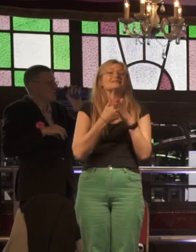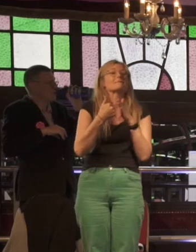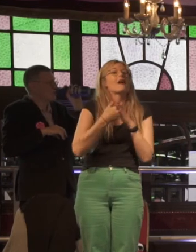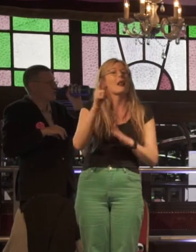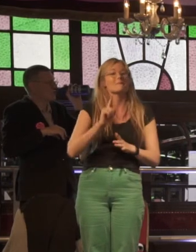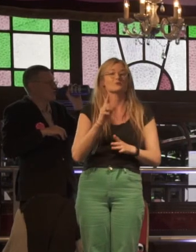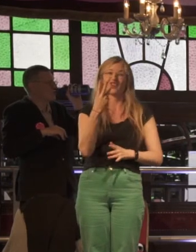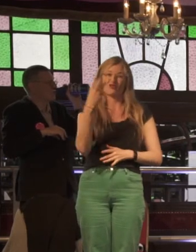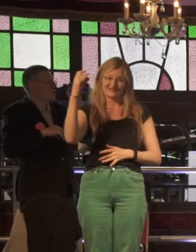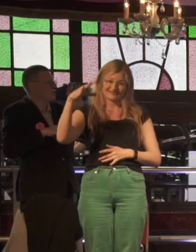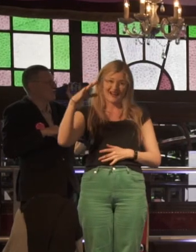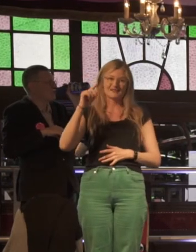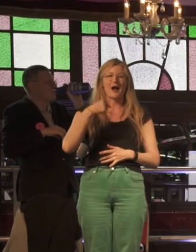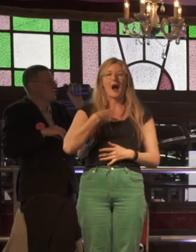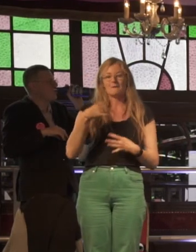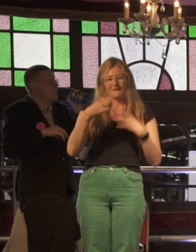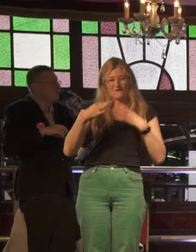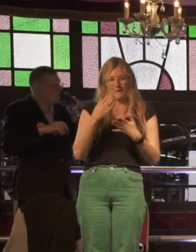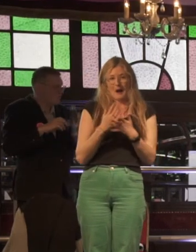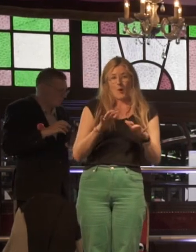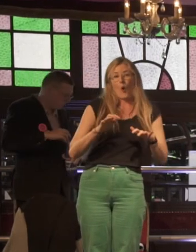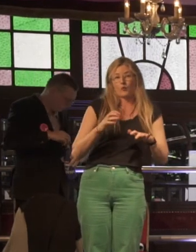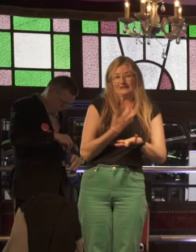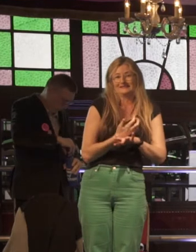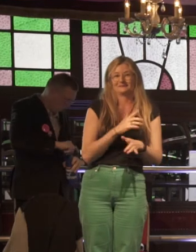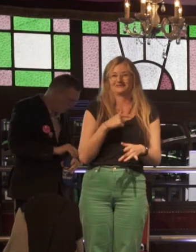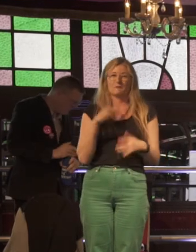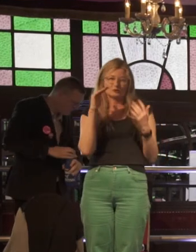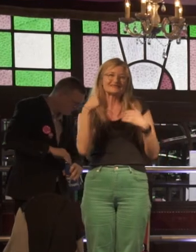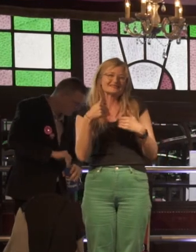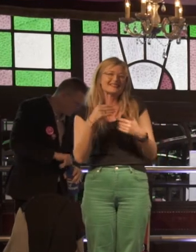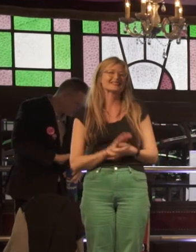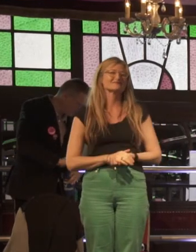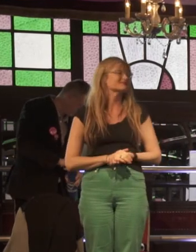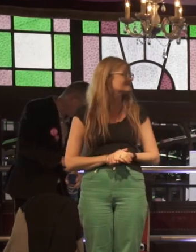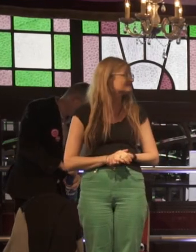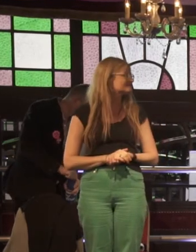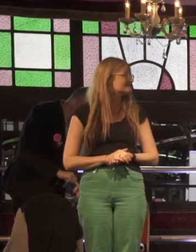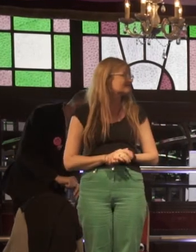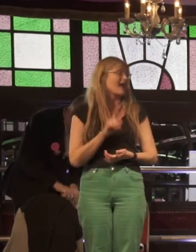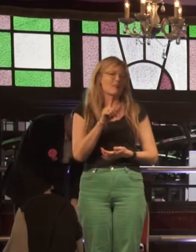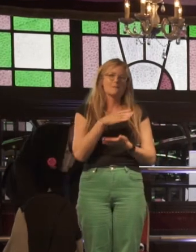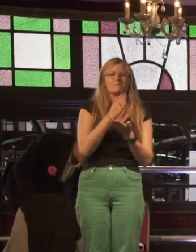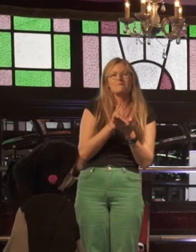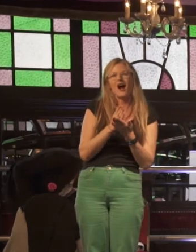that I'm a really awkward performer, probably because I'm autistic, and that the autistic bits are just kind of like boring.